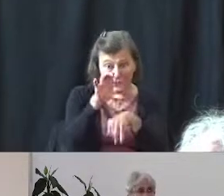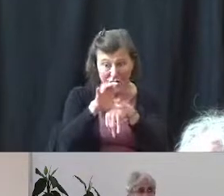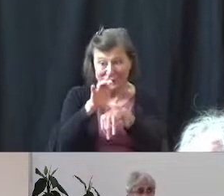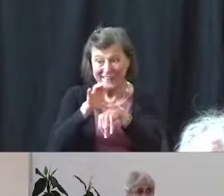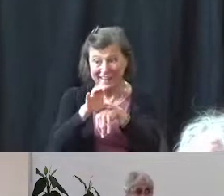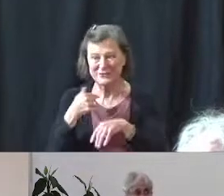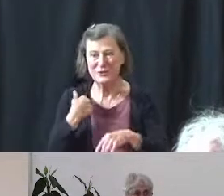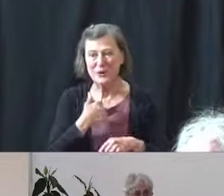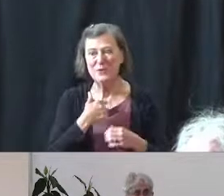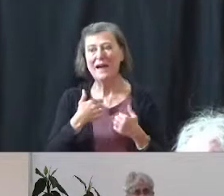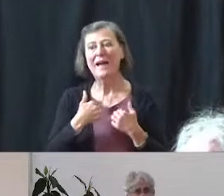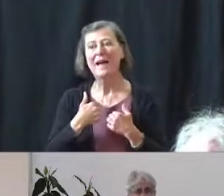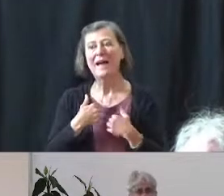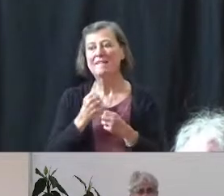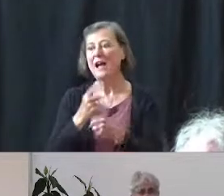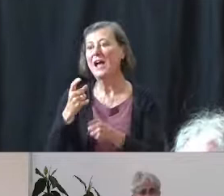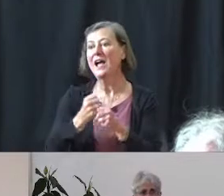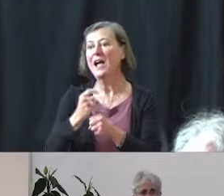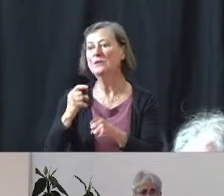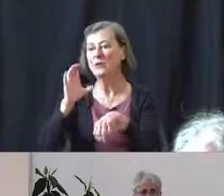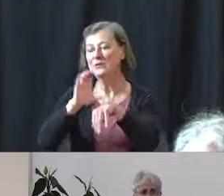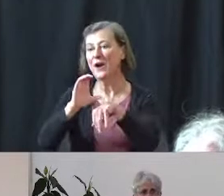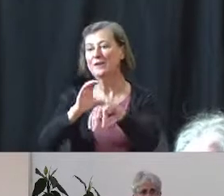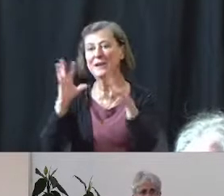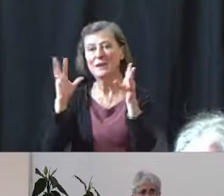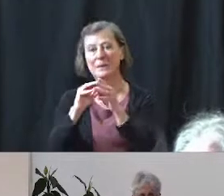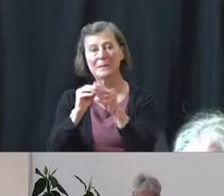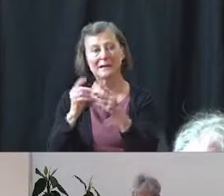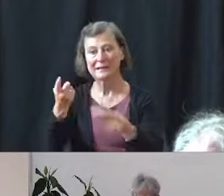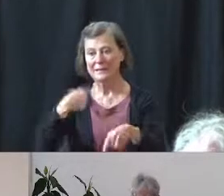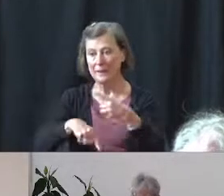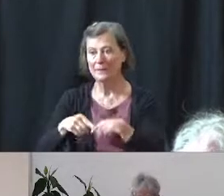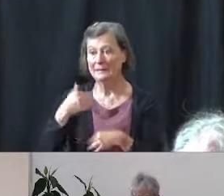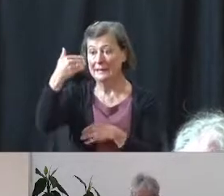We have an annual congregational meeting coming up on next Sunday.